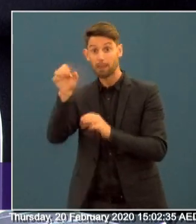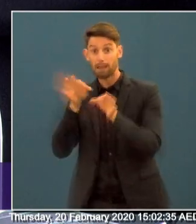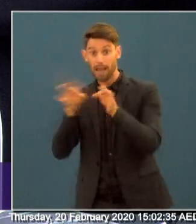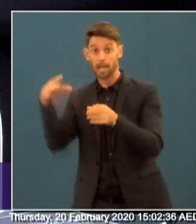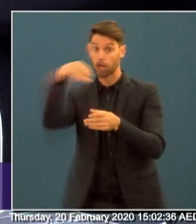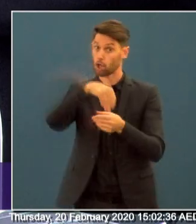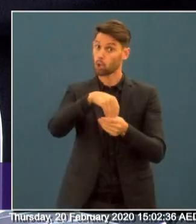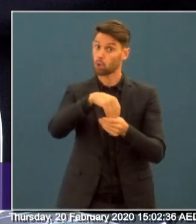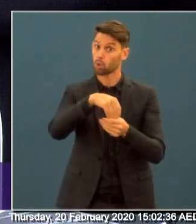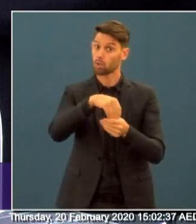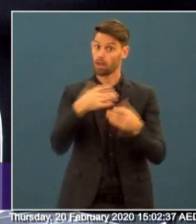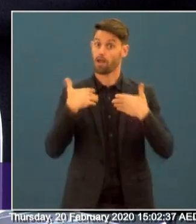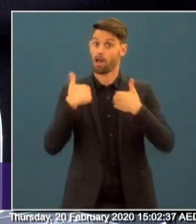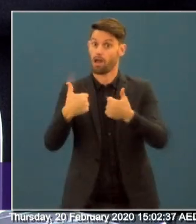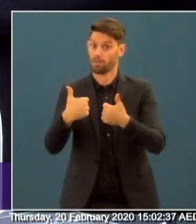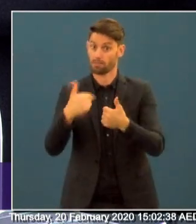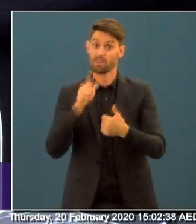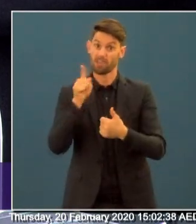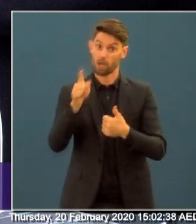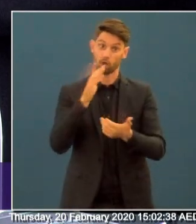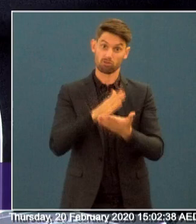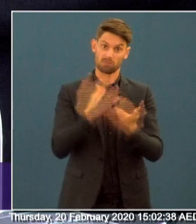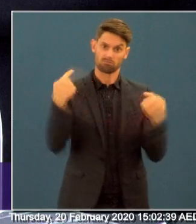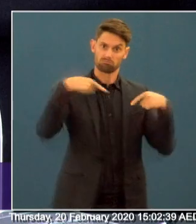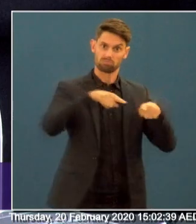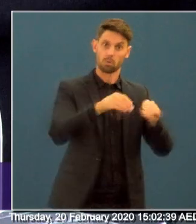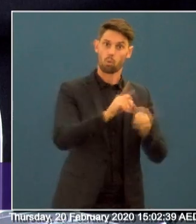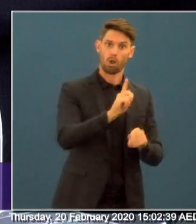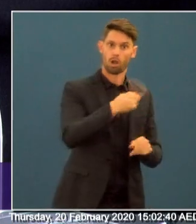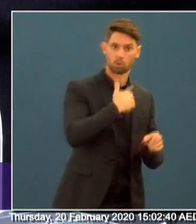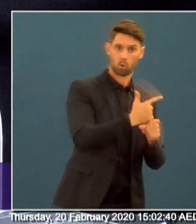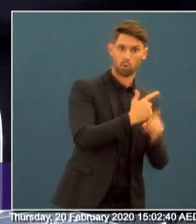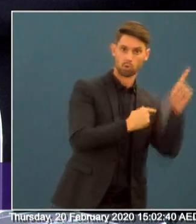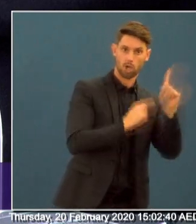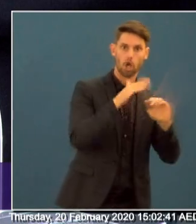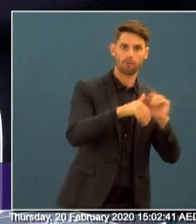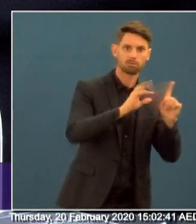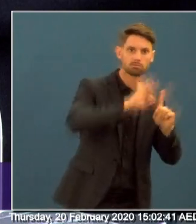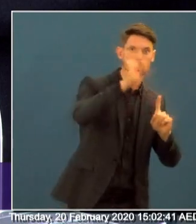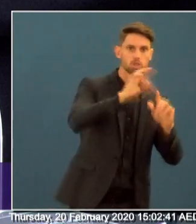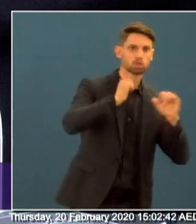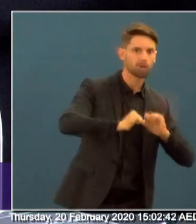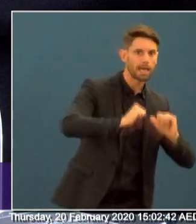on to the sort of initiatives that we've been talking about today: improved training, improved experience, preventative health care.